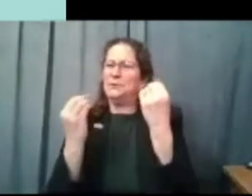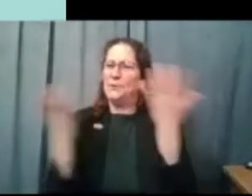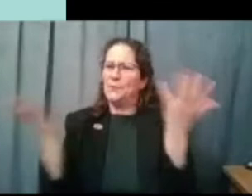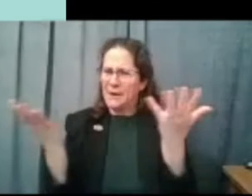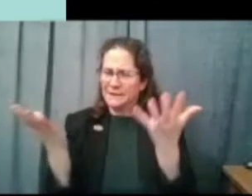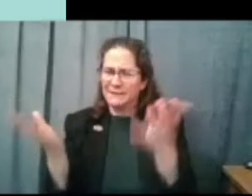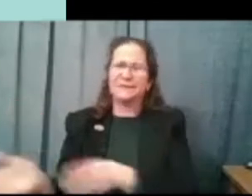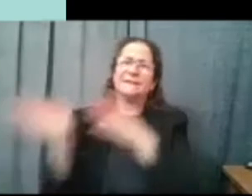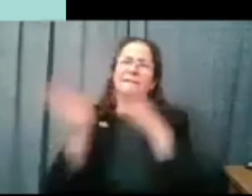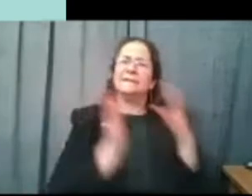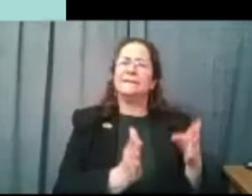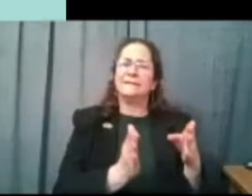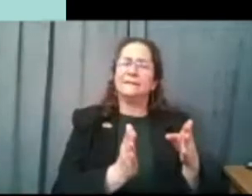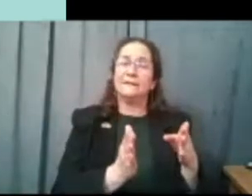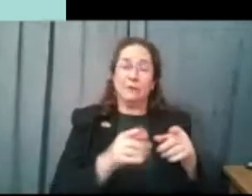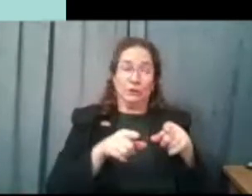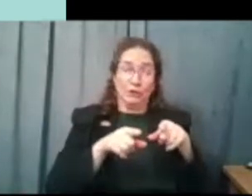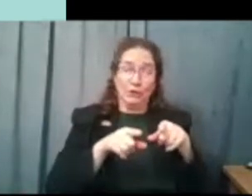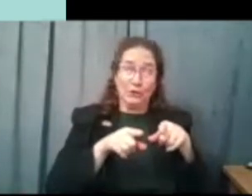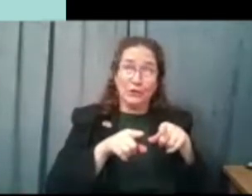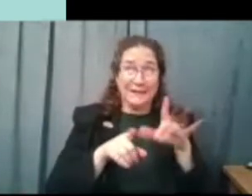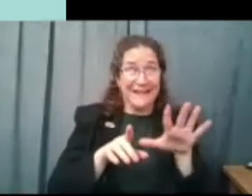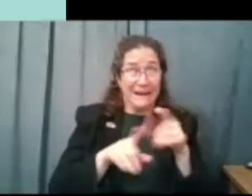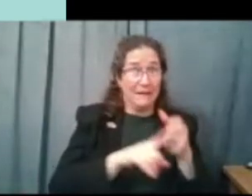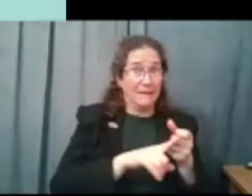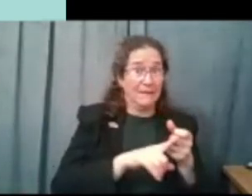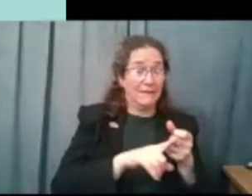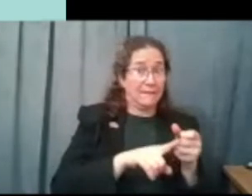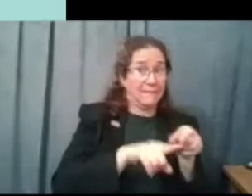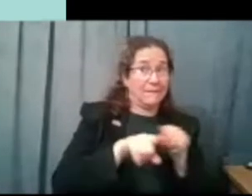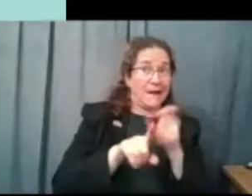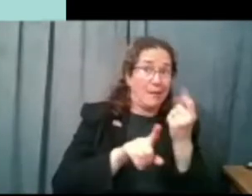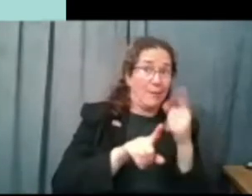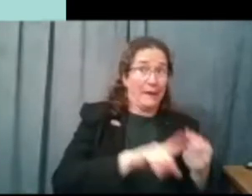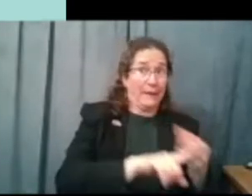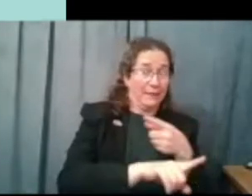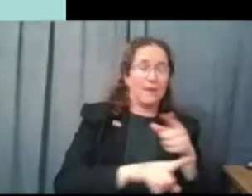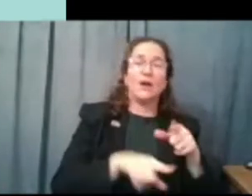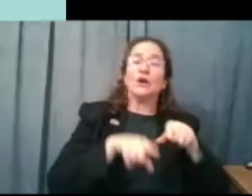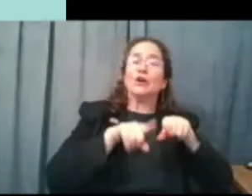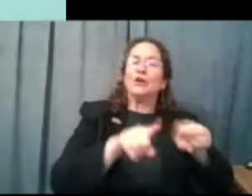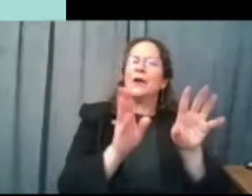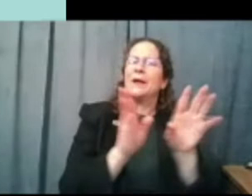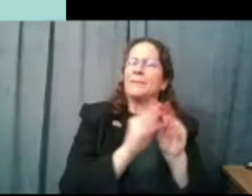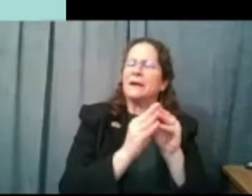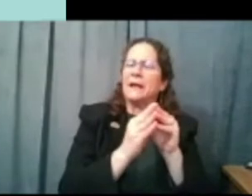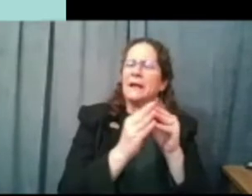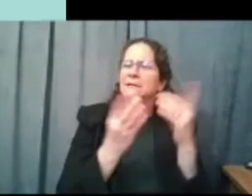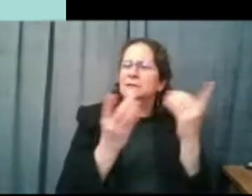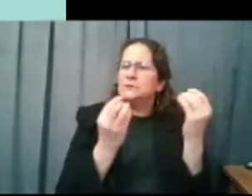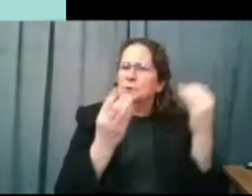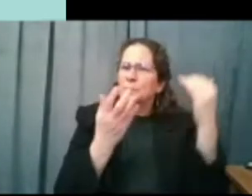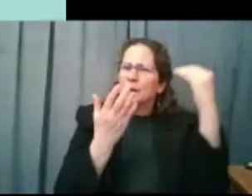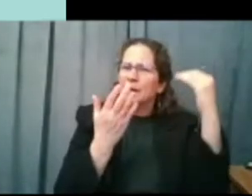and on a side note, like during the meeting some things that you might want to think about. And of course that will be included